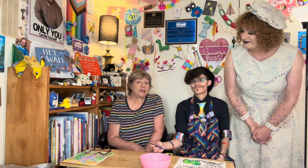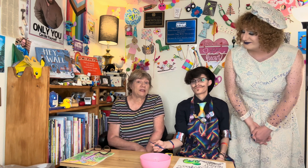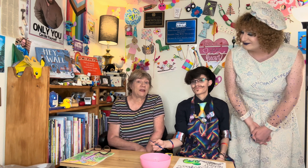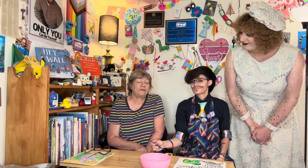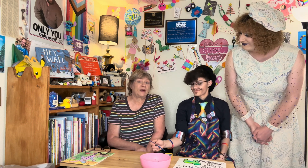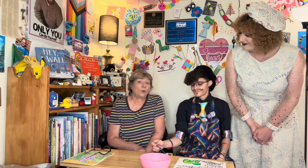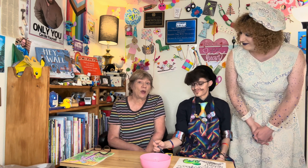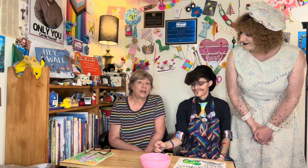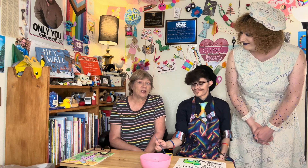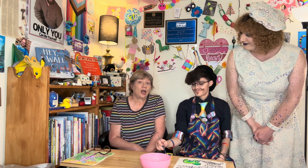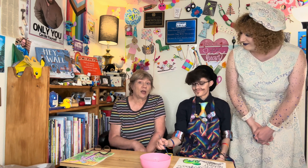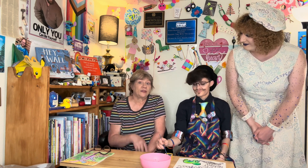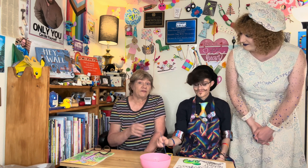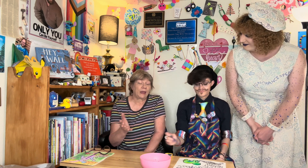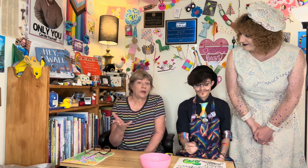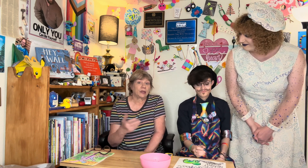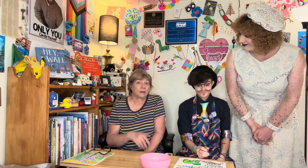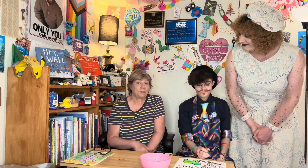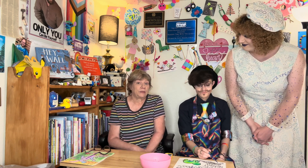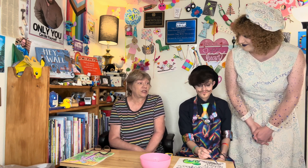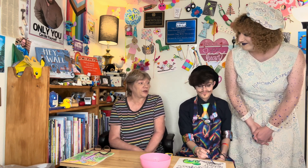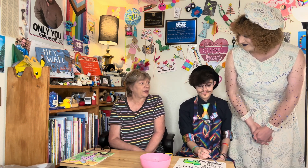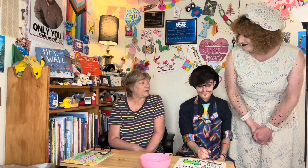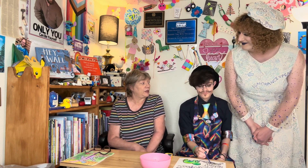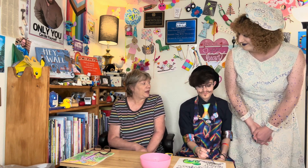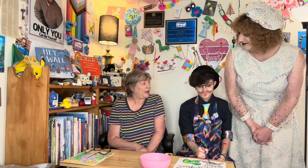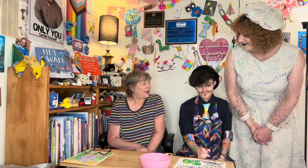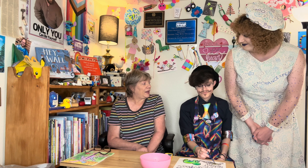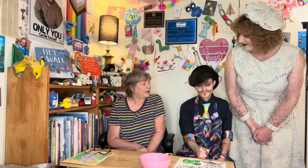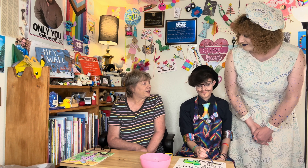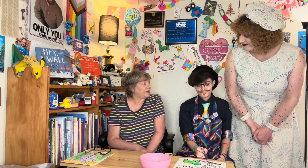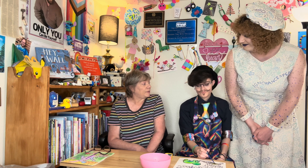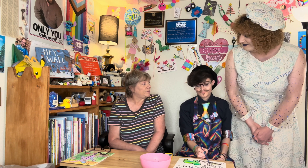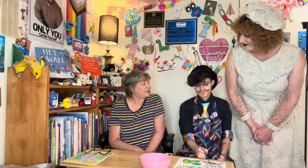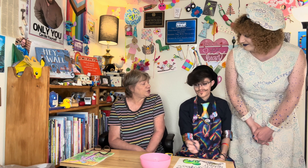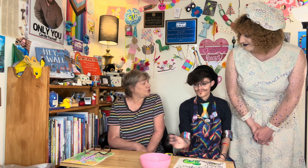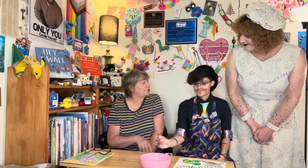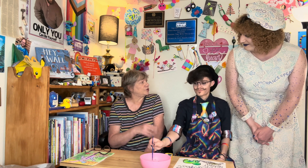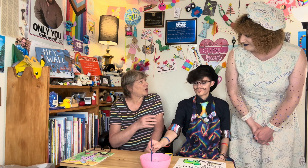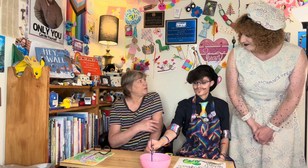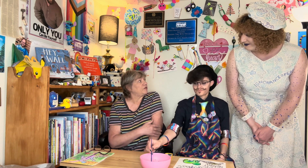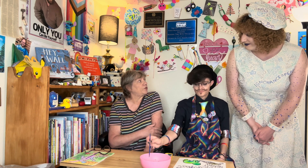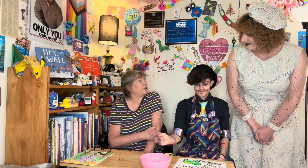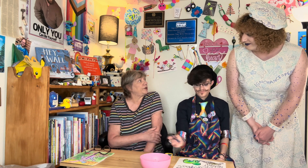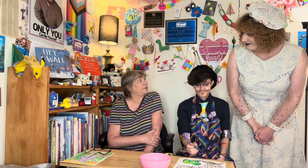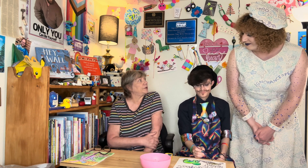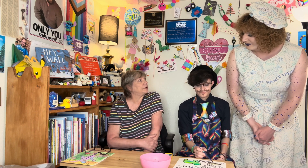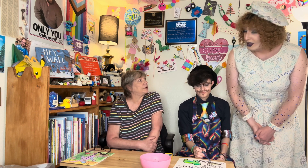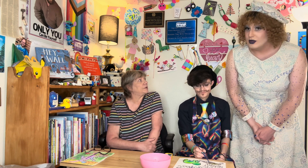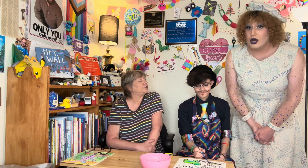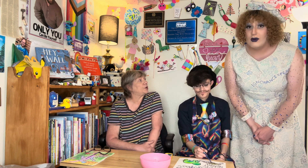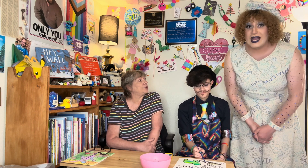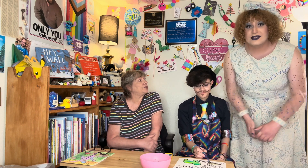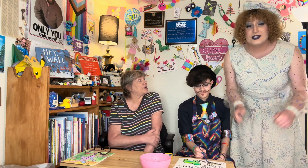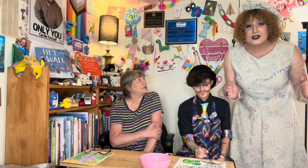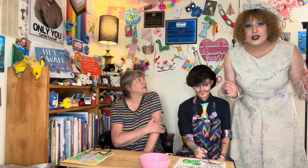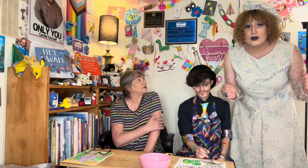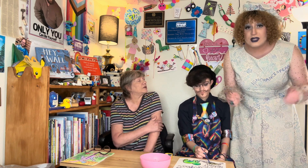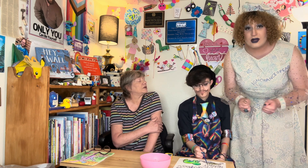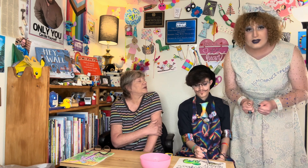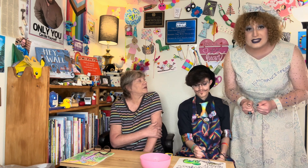piece of white cloth, fabric material, and did you do the drawing before you sewed the dress? CALI: No, I sewed it all